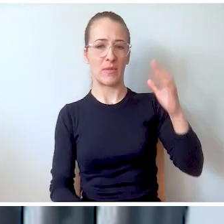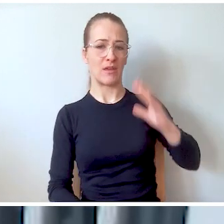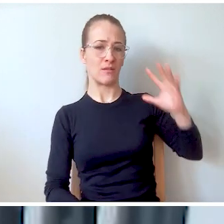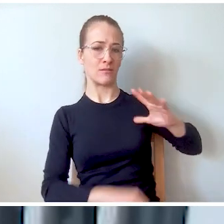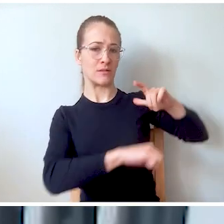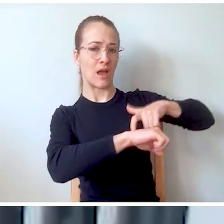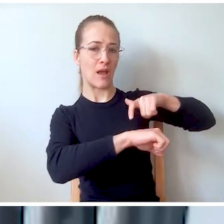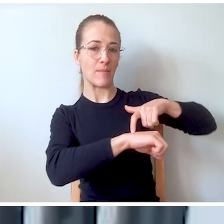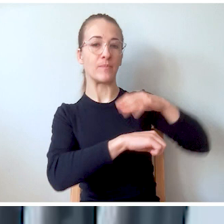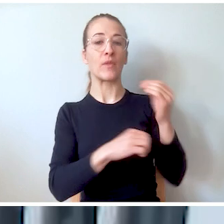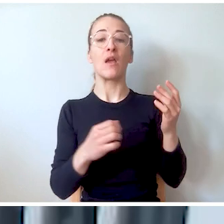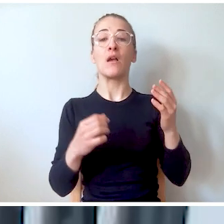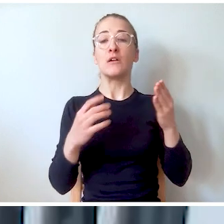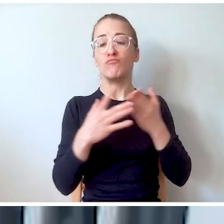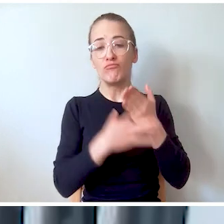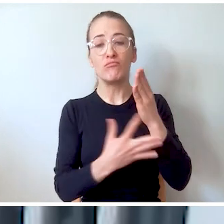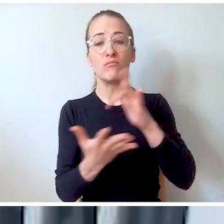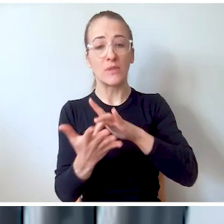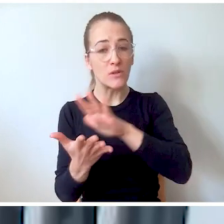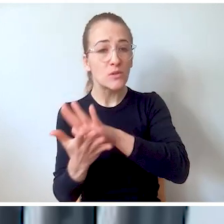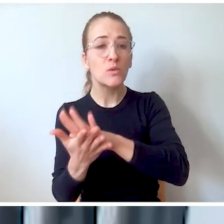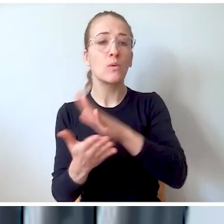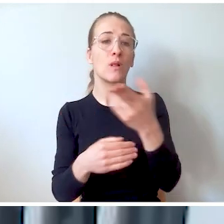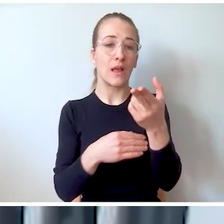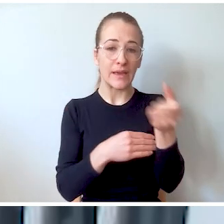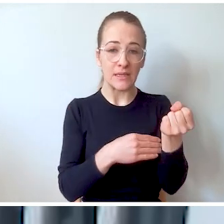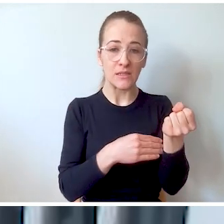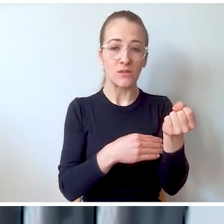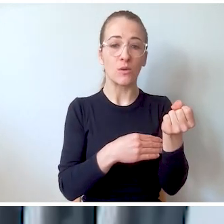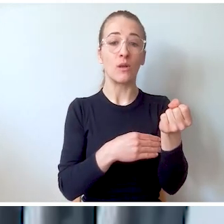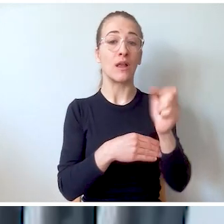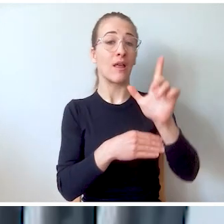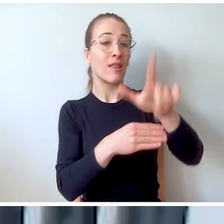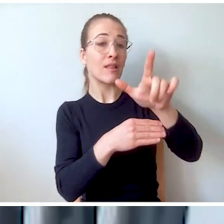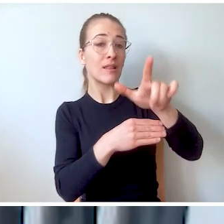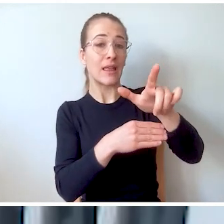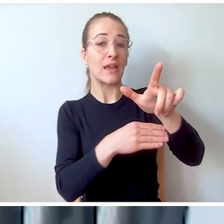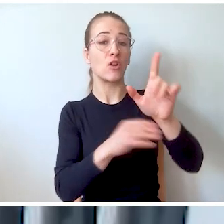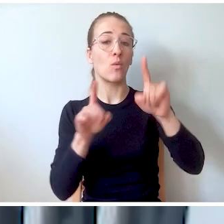And so I went through junior high school and high school and ultimately went to Harvard,